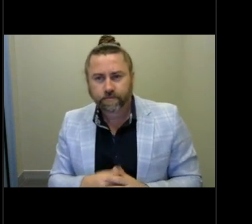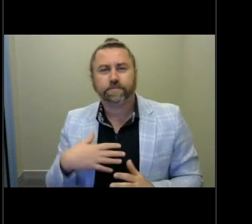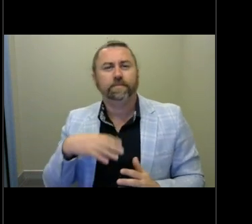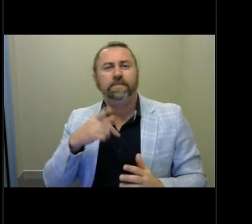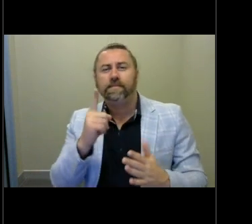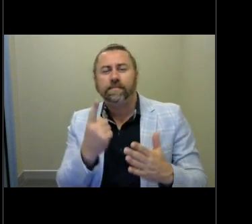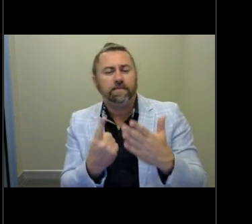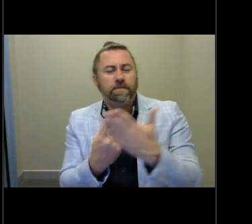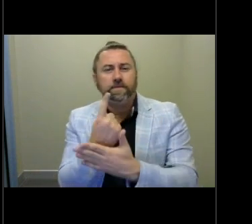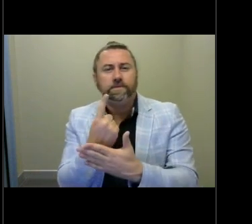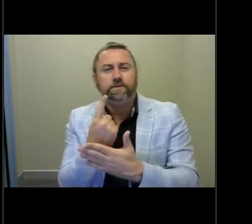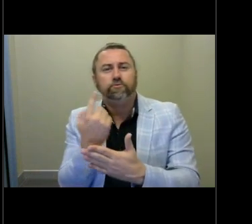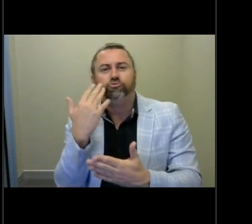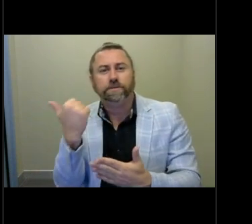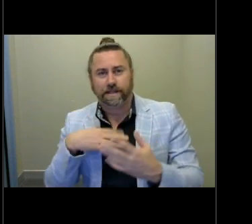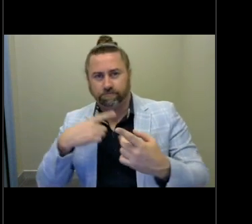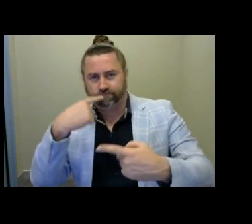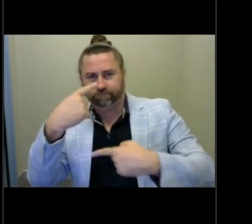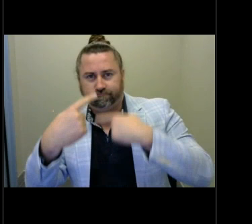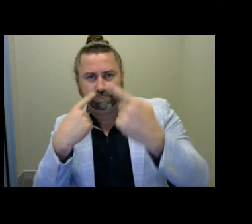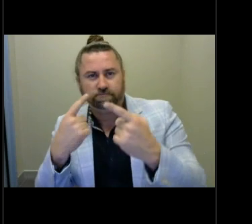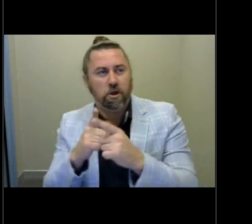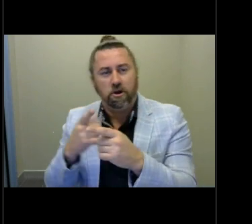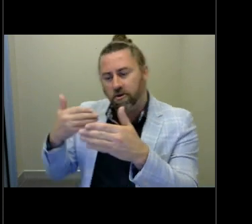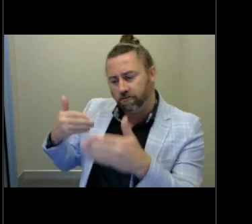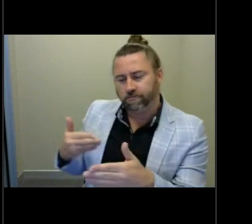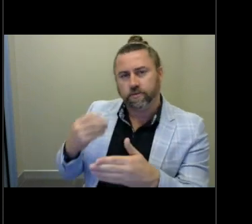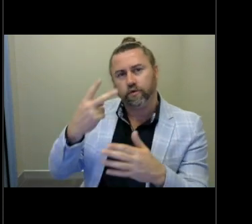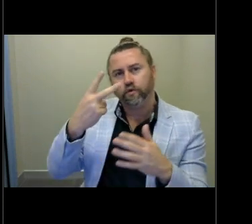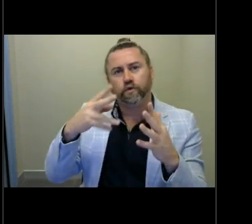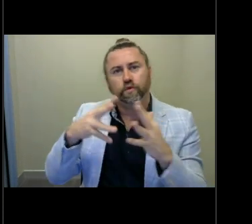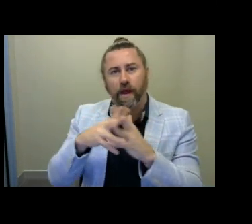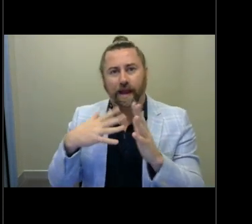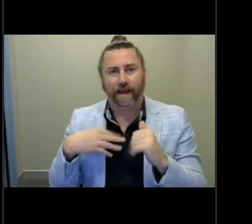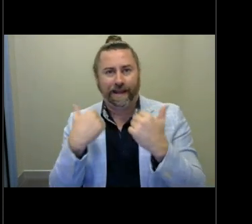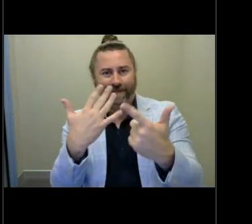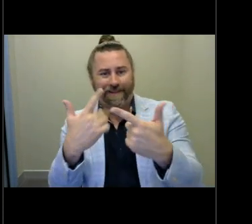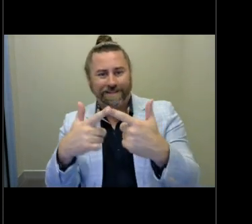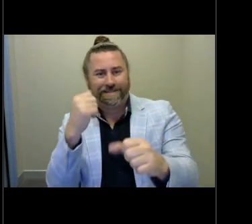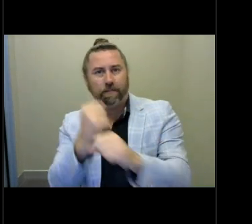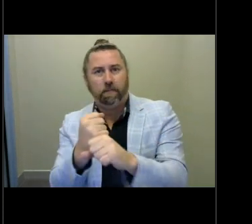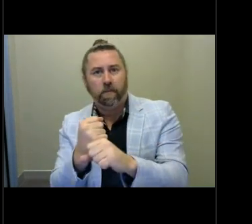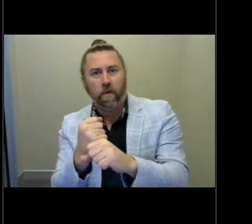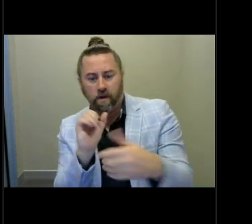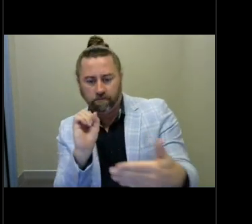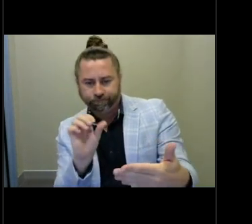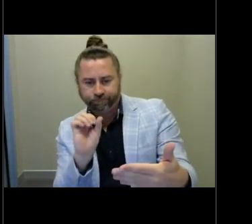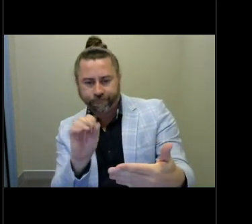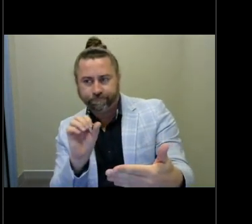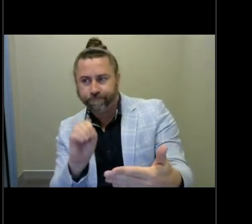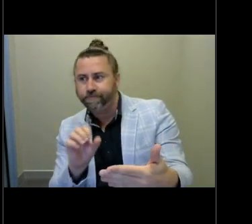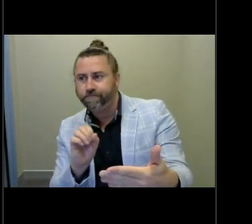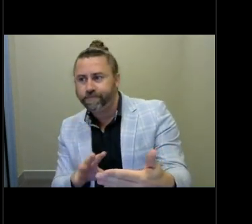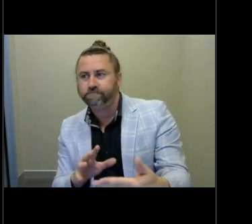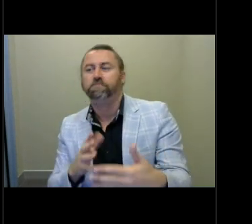so in the last two weeks or so because that's showing that, okay, things are happening right